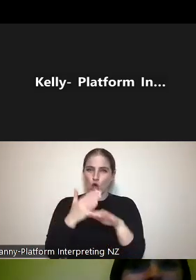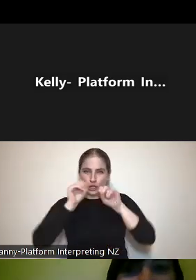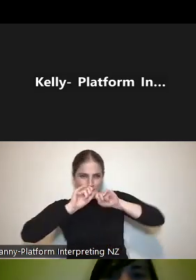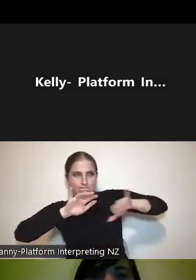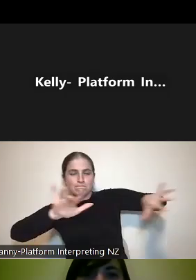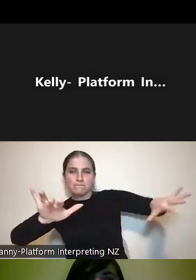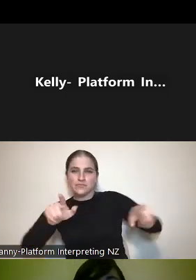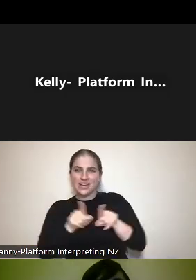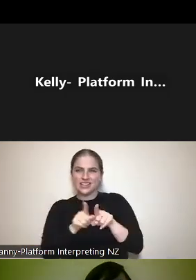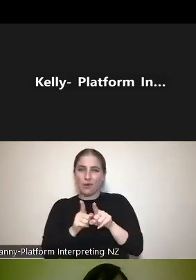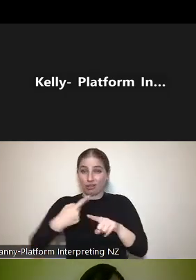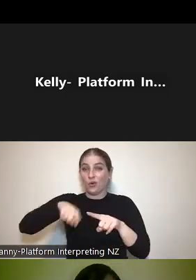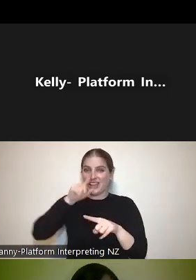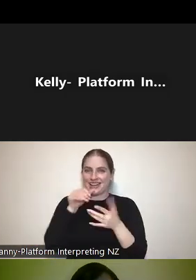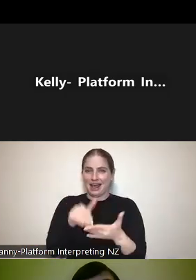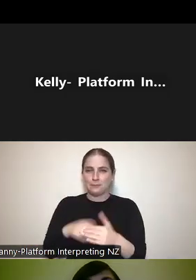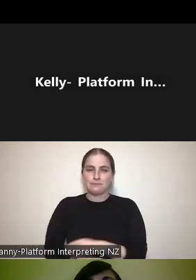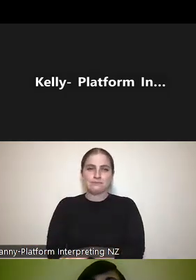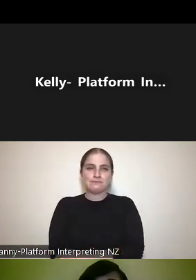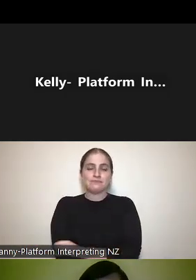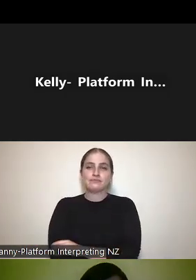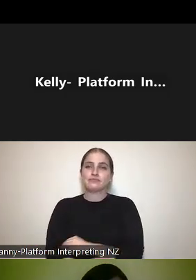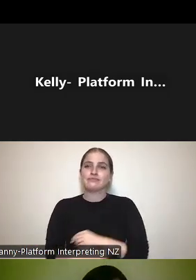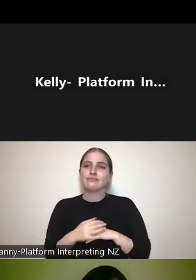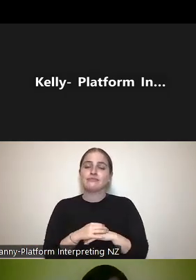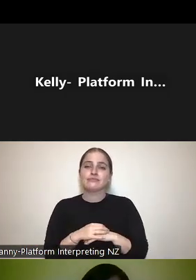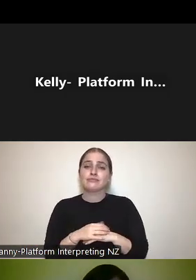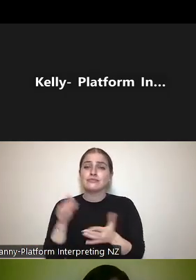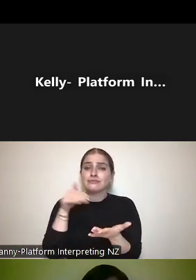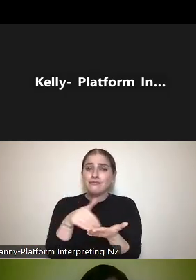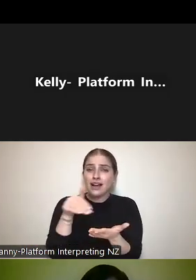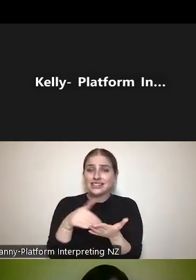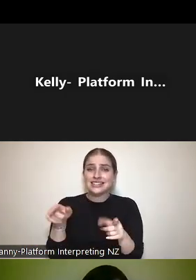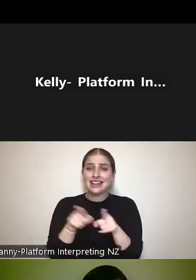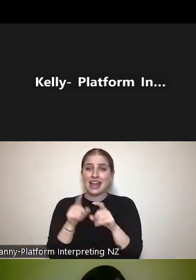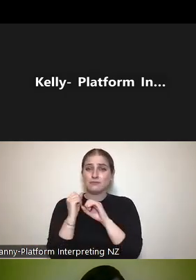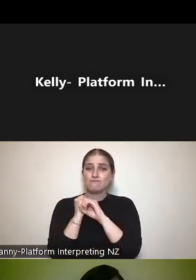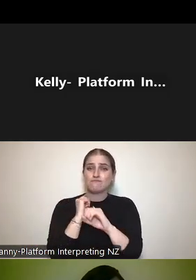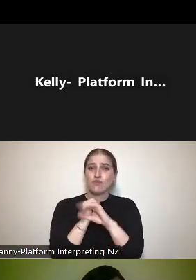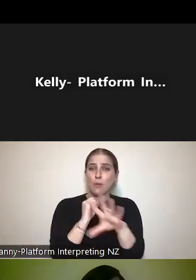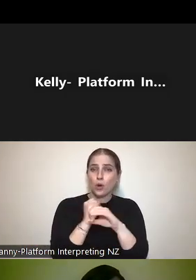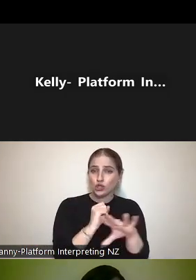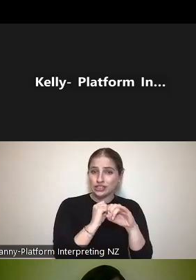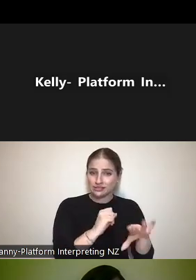Marketing and promotion. So you want to make sure that everybody knows about your shows.